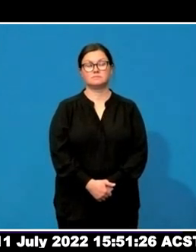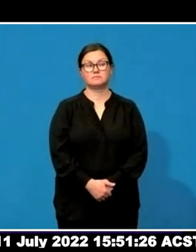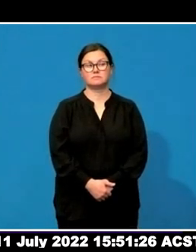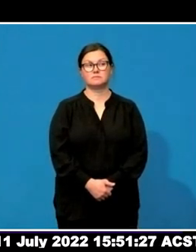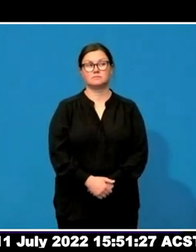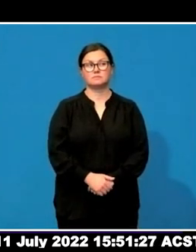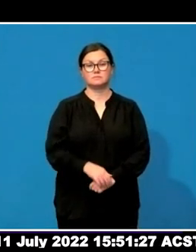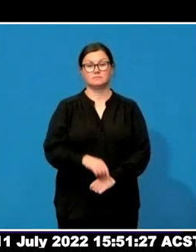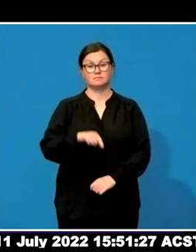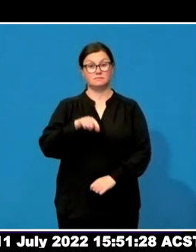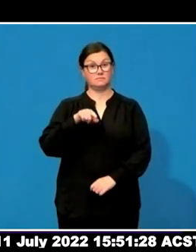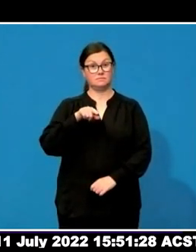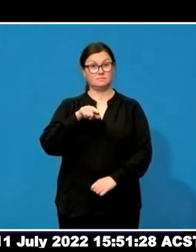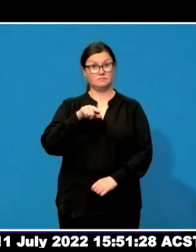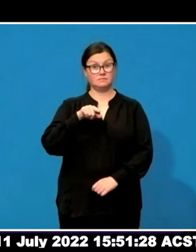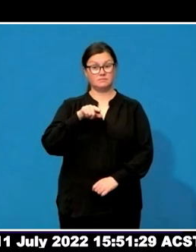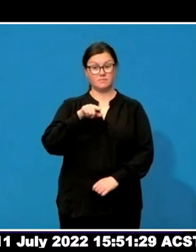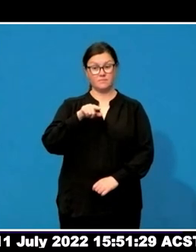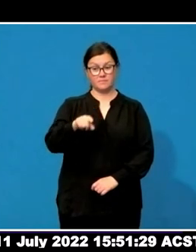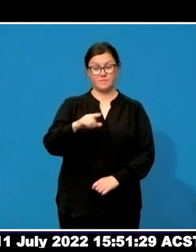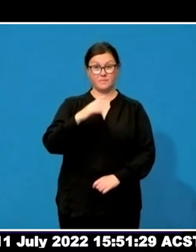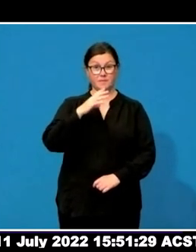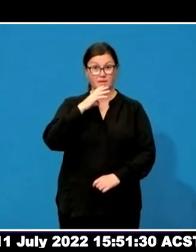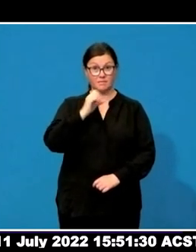gentleman give informed consent to any treatment being provided in those